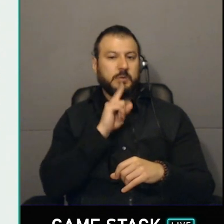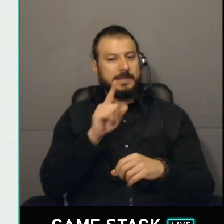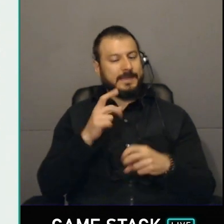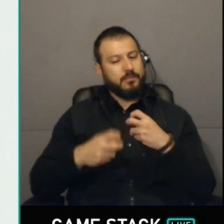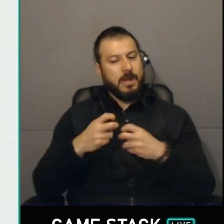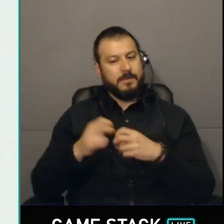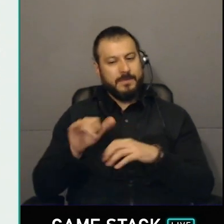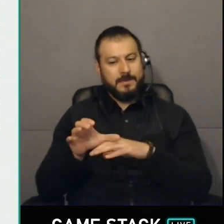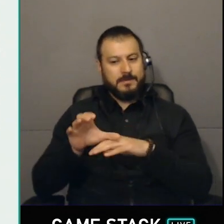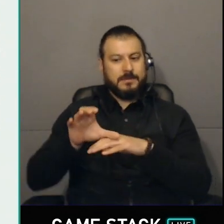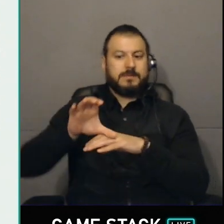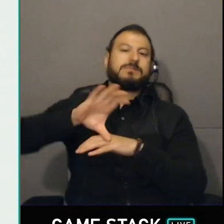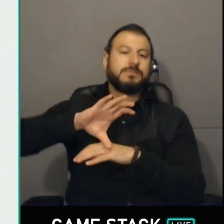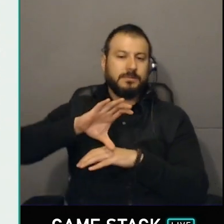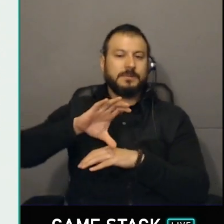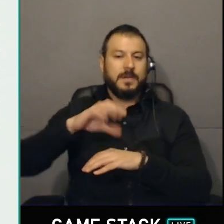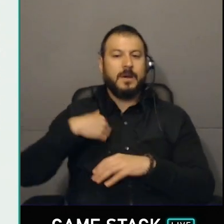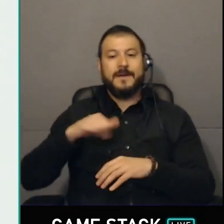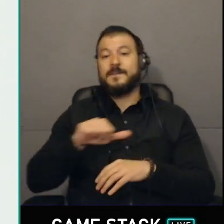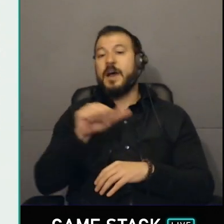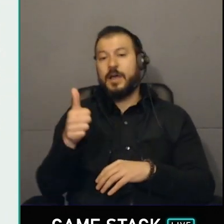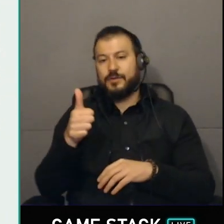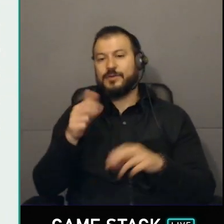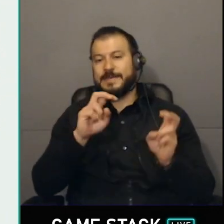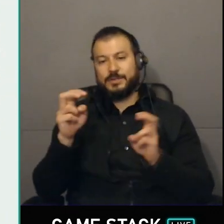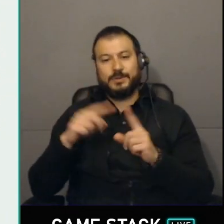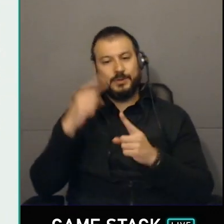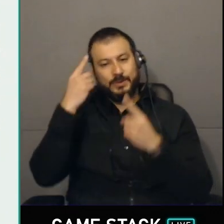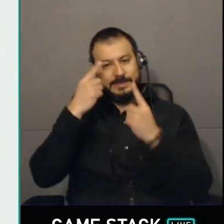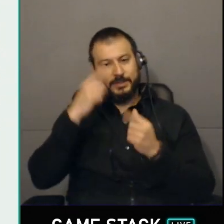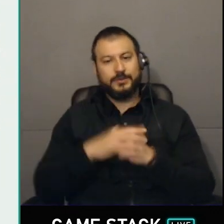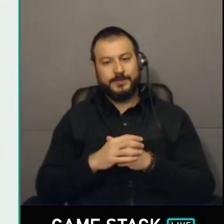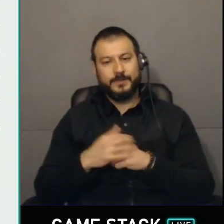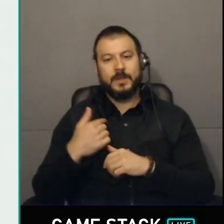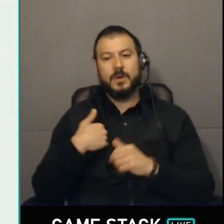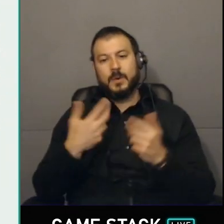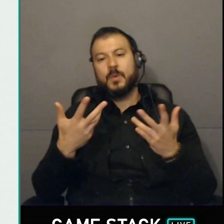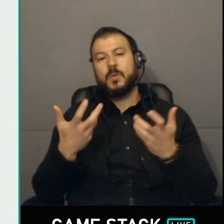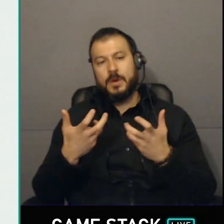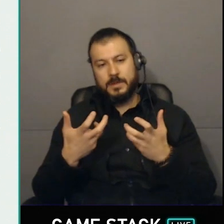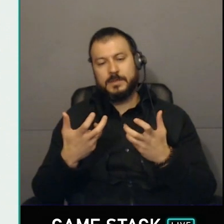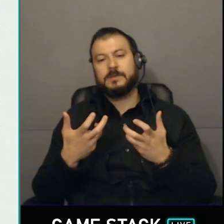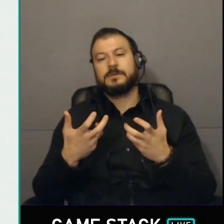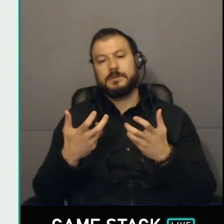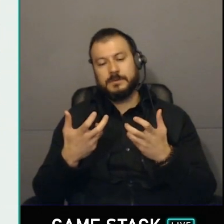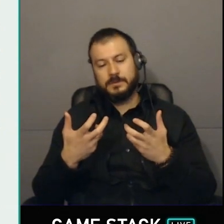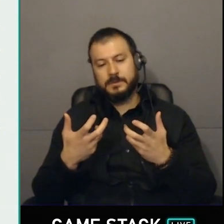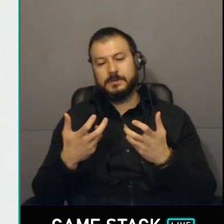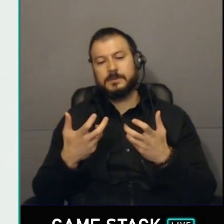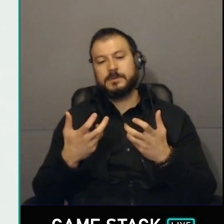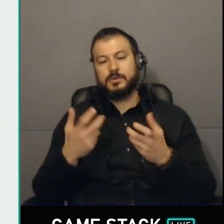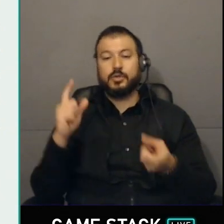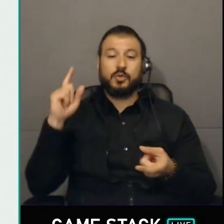We've got other issues to consider. We want to reduce those angular effects that are invalid